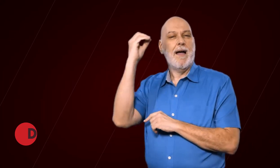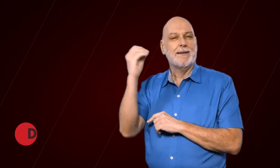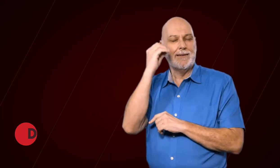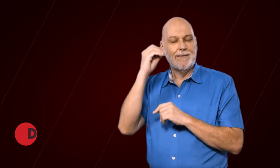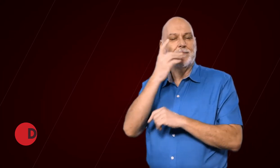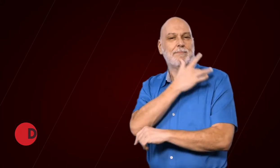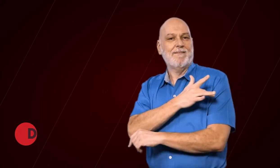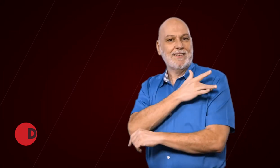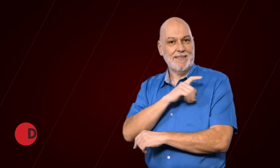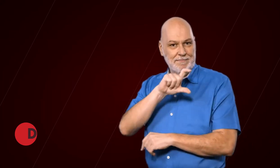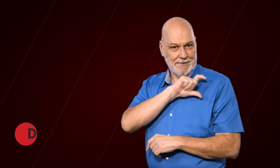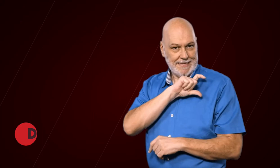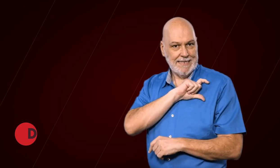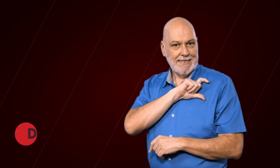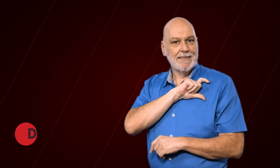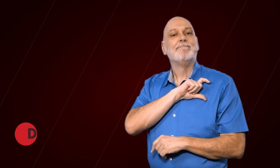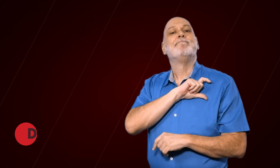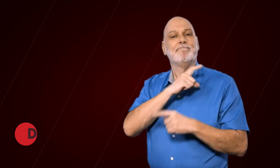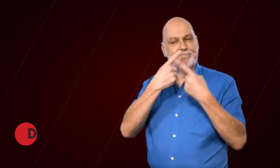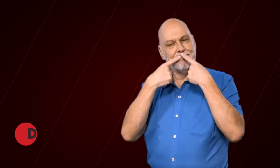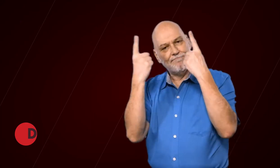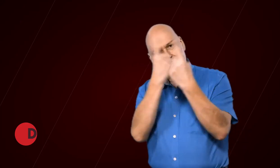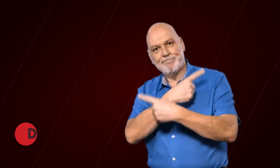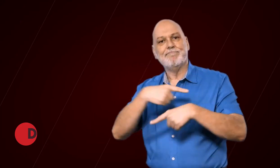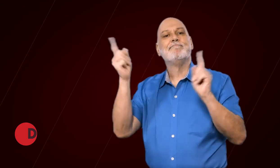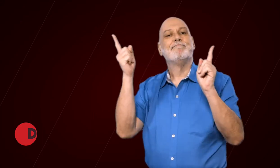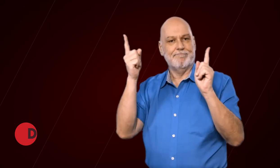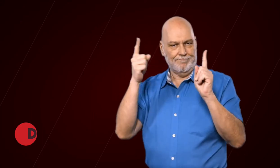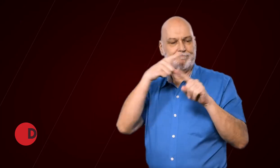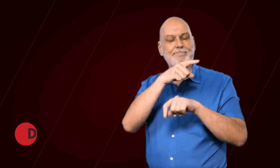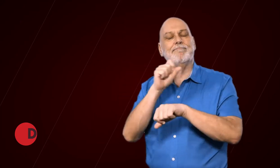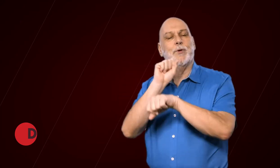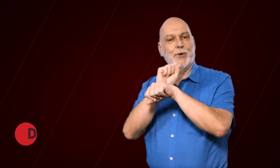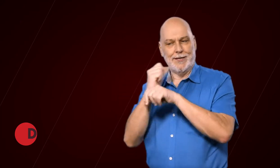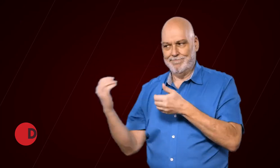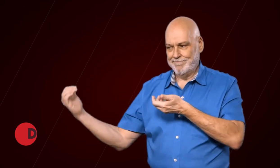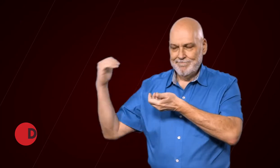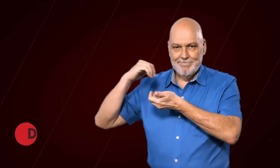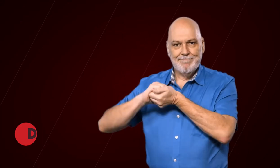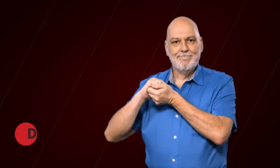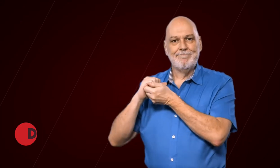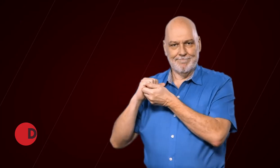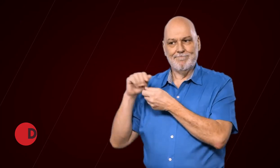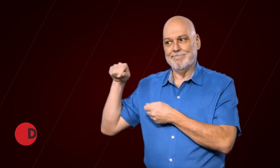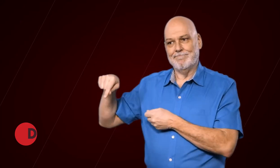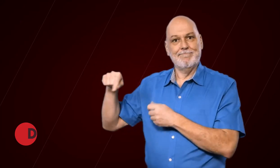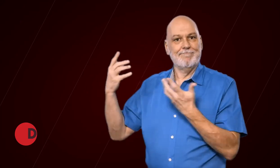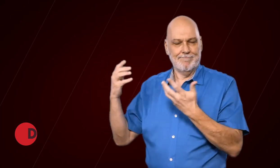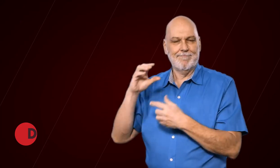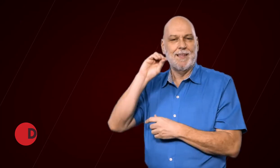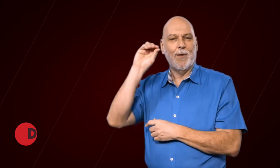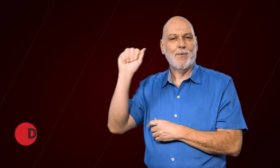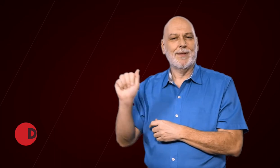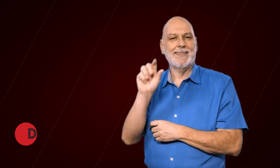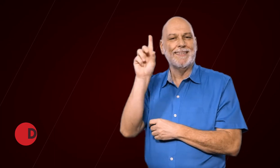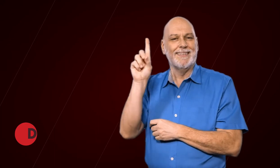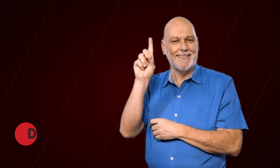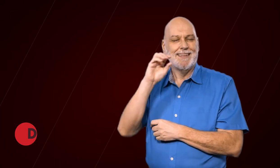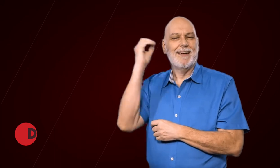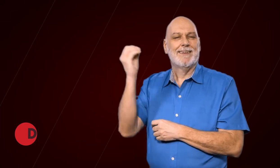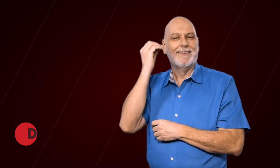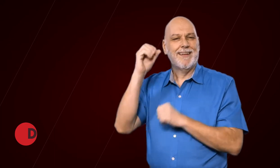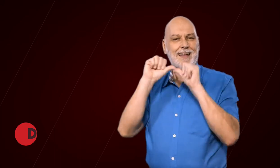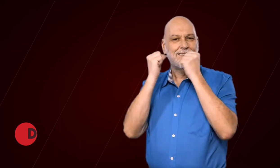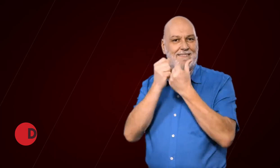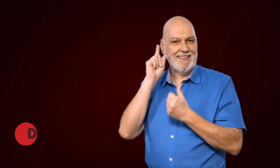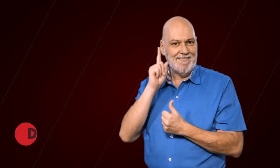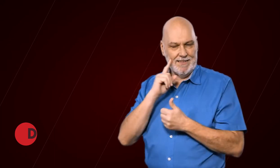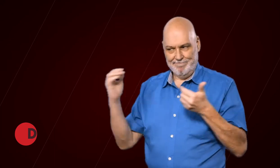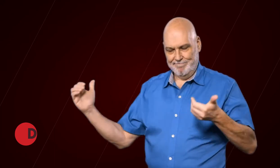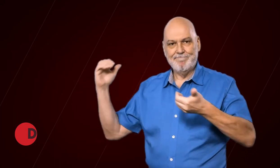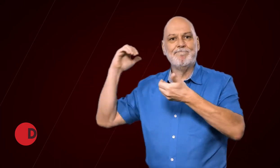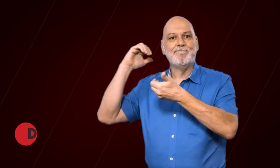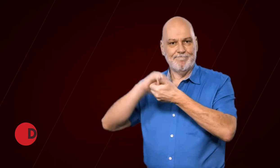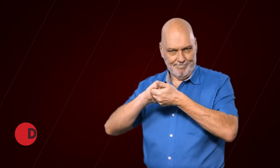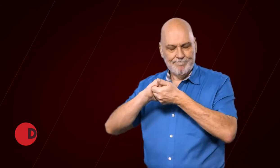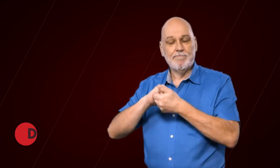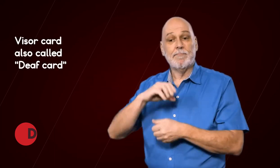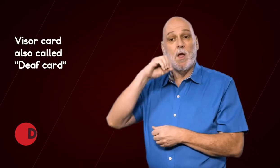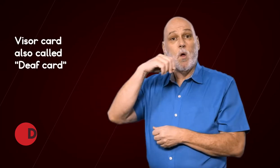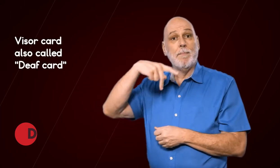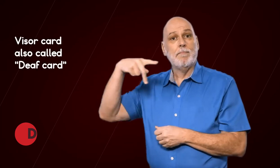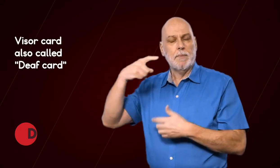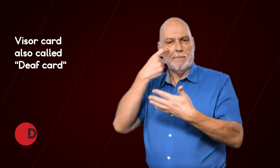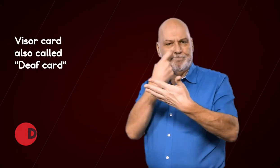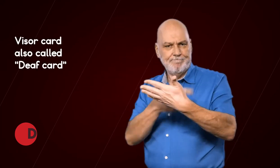Ontario Provincial Police (OPP) announced that in partnership with